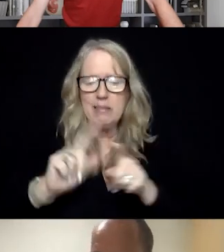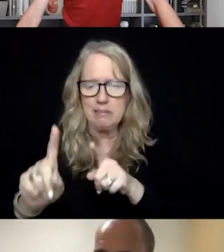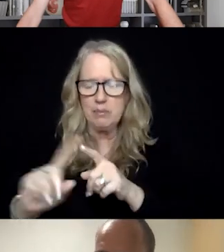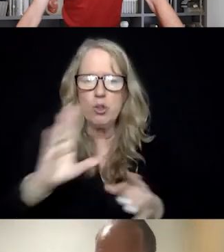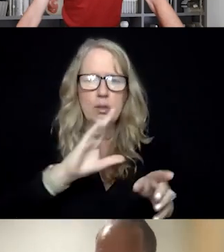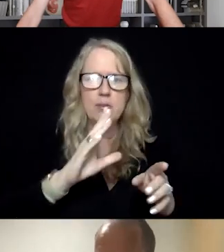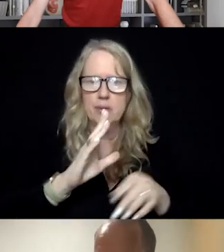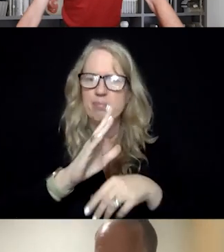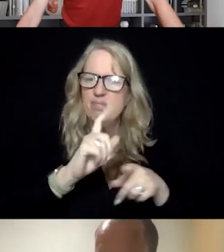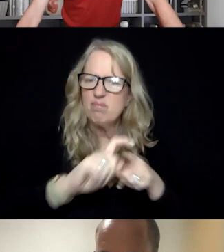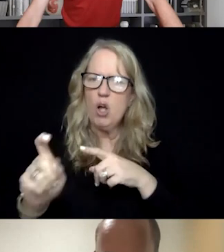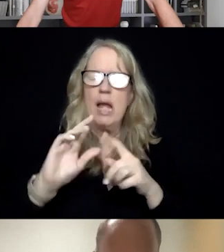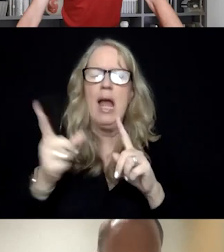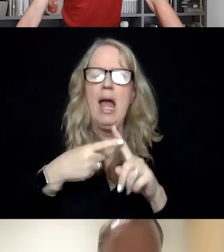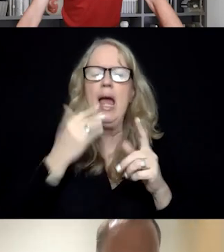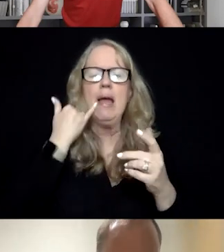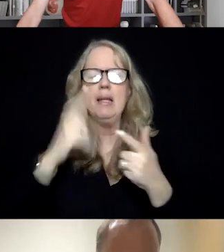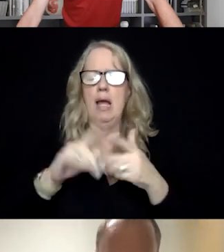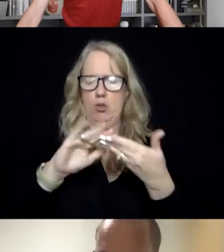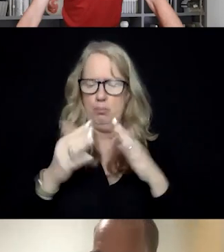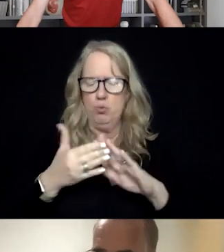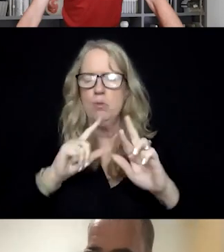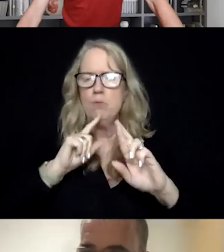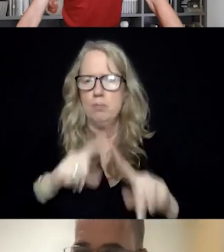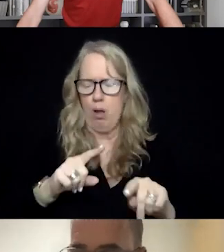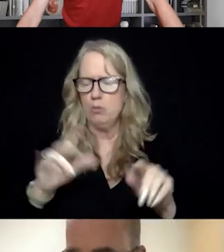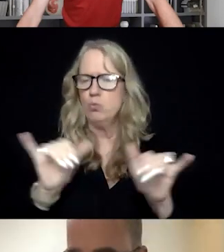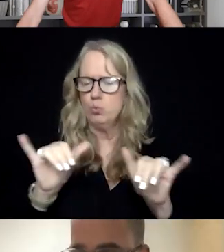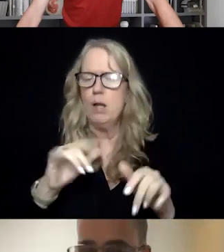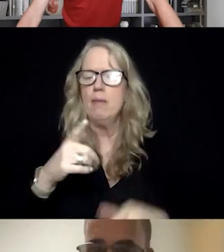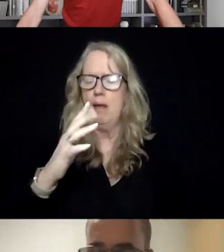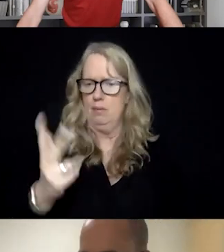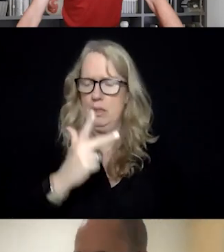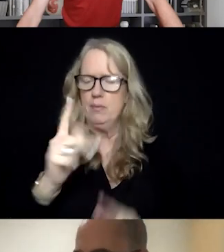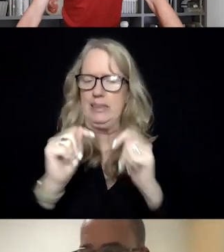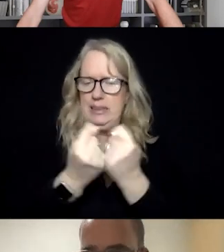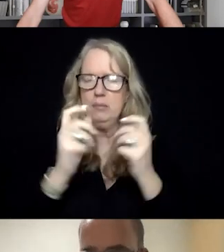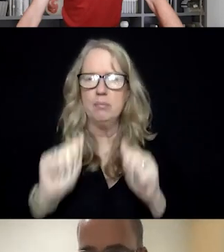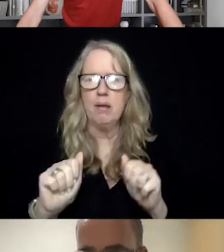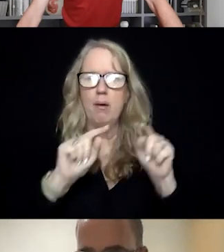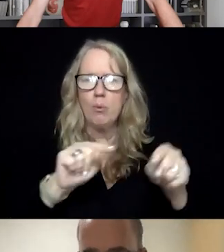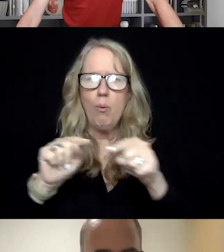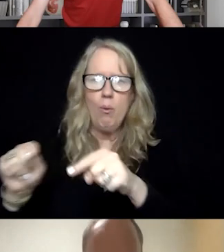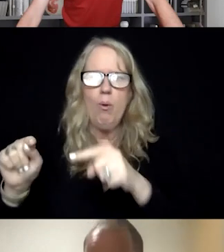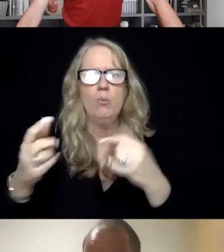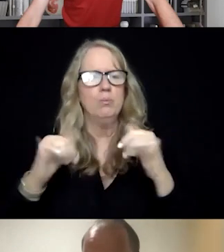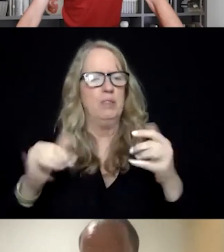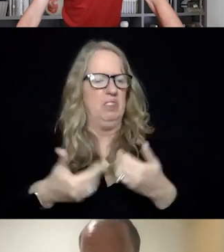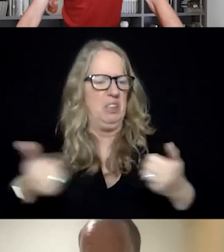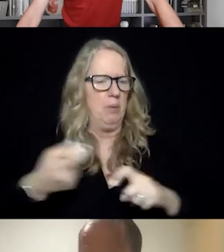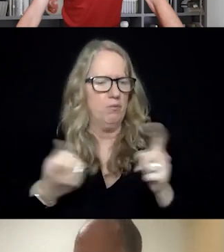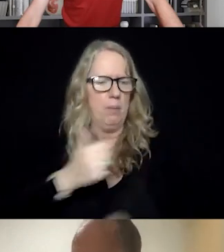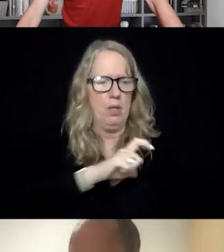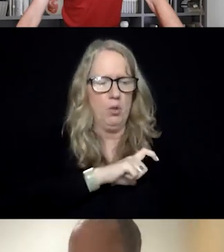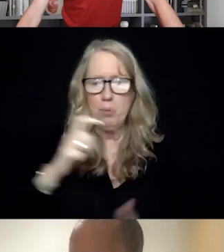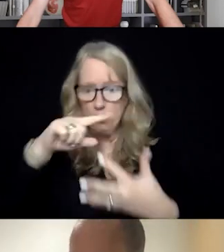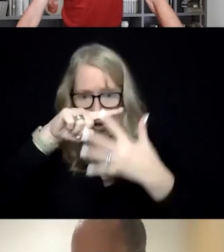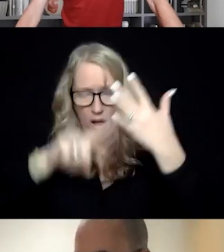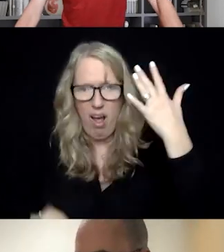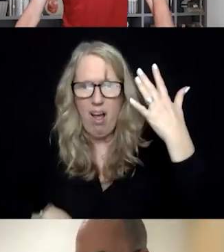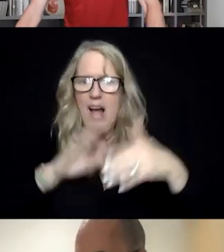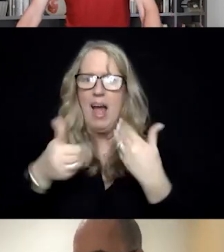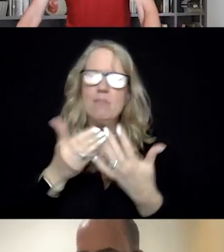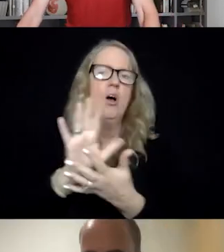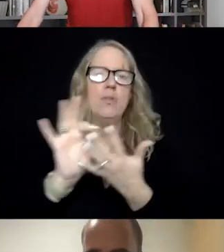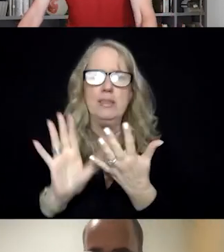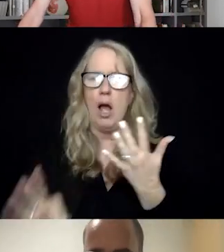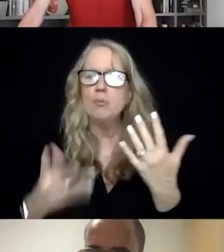HAVE A COMMUNITY MOBILE OUTREACH TEAM. THEY HAVE IT ALL. AS WE